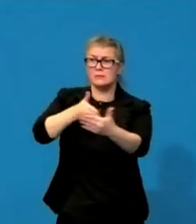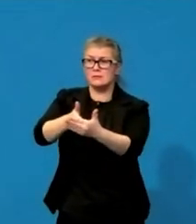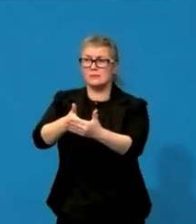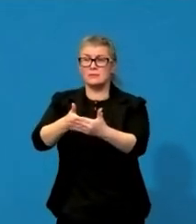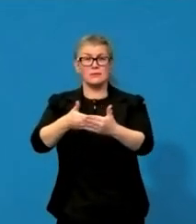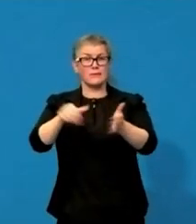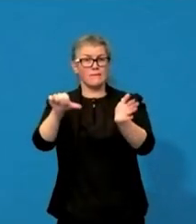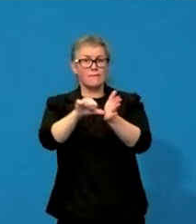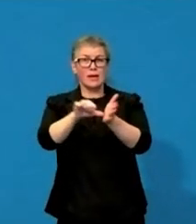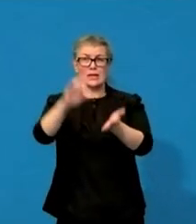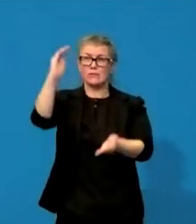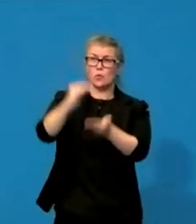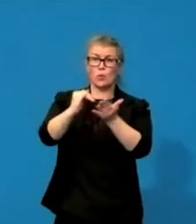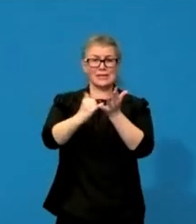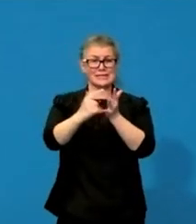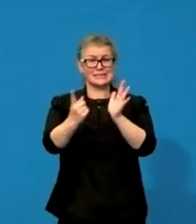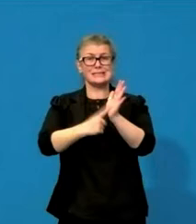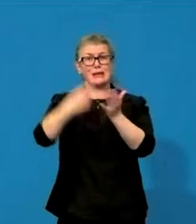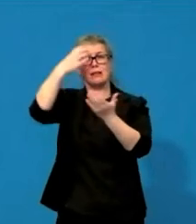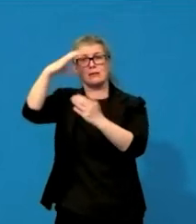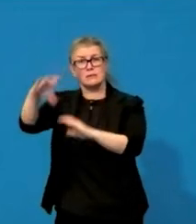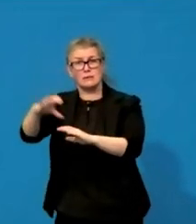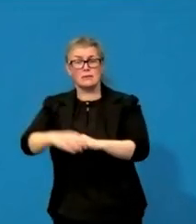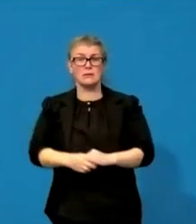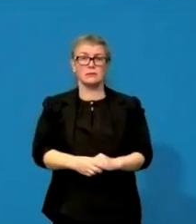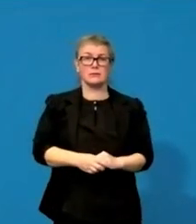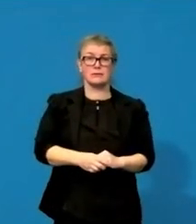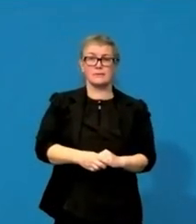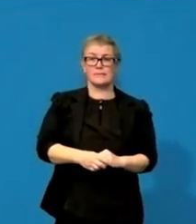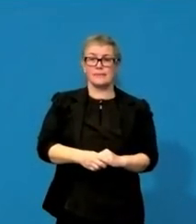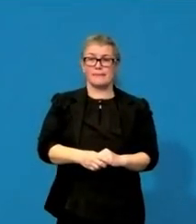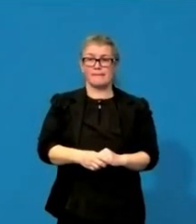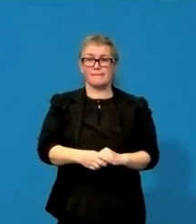SIL, medical assistance, and return to country trips.